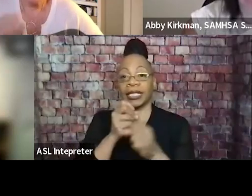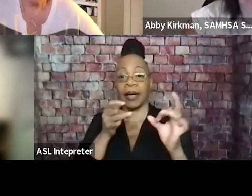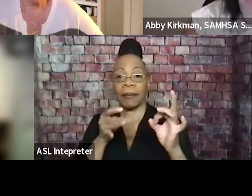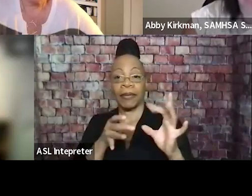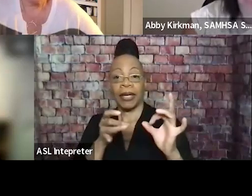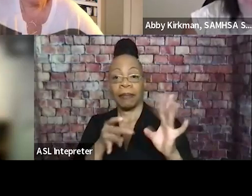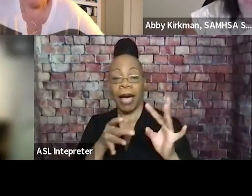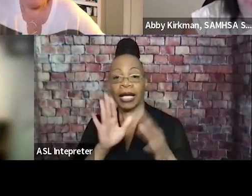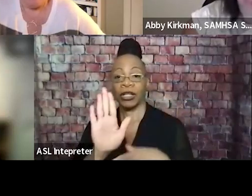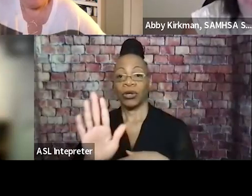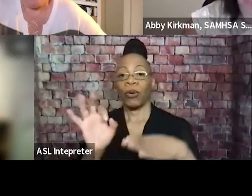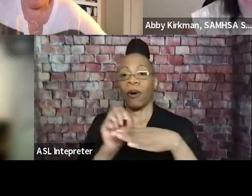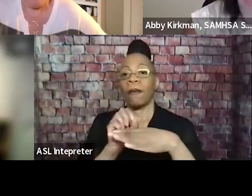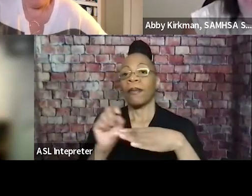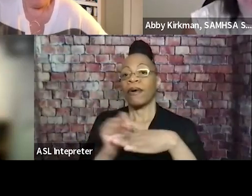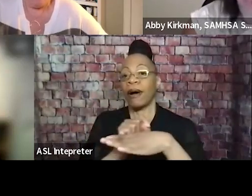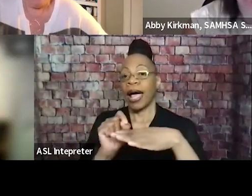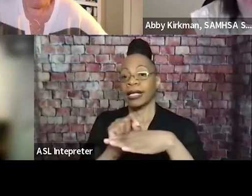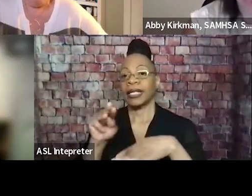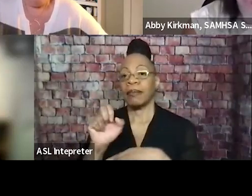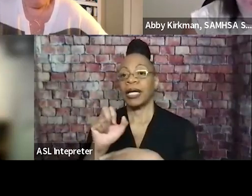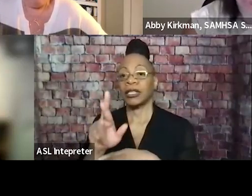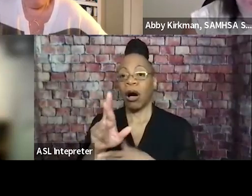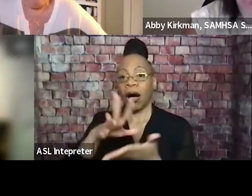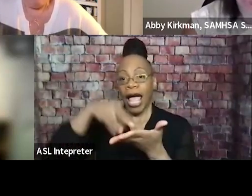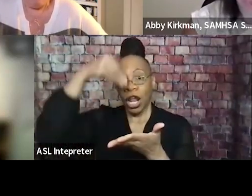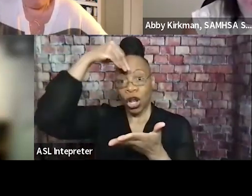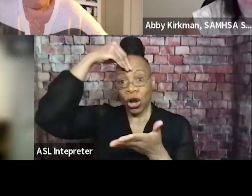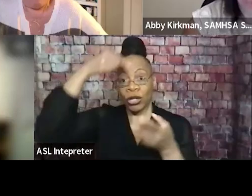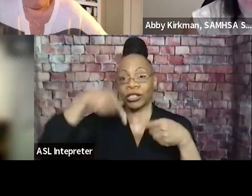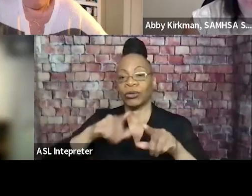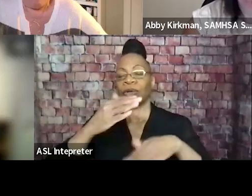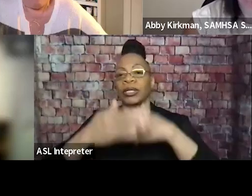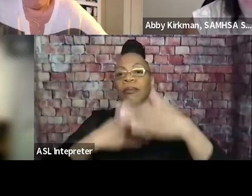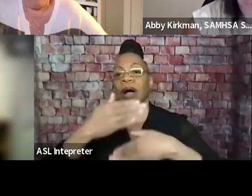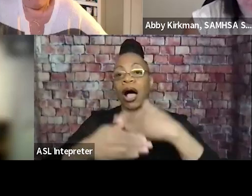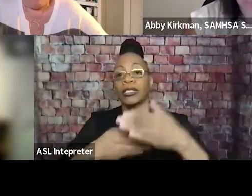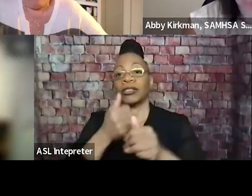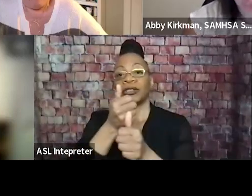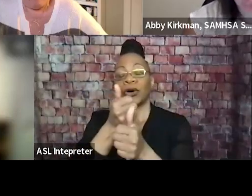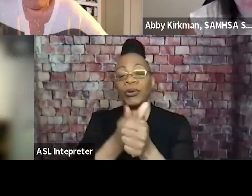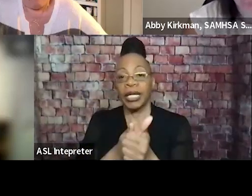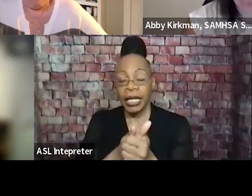and learning that happens in that process. So everyone who is assisting with and submitting applications, writing a medical summary report,